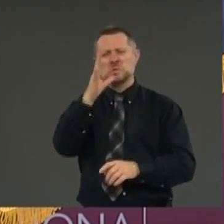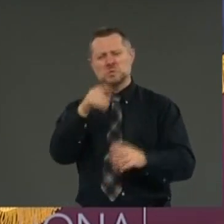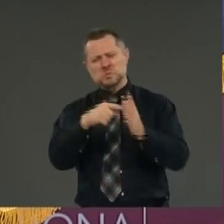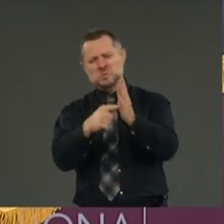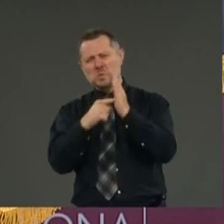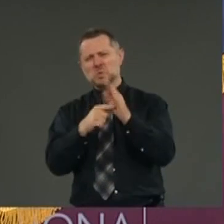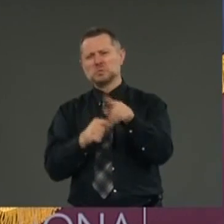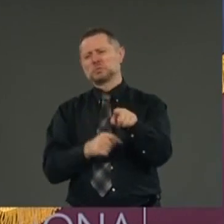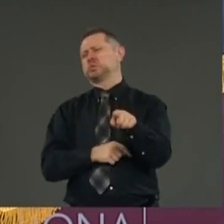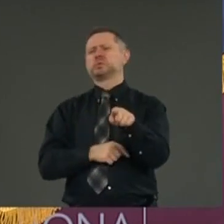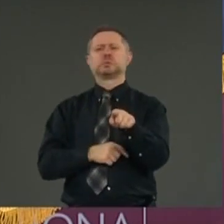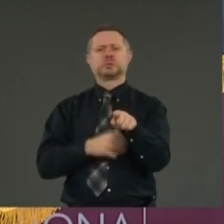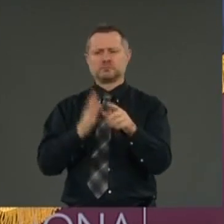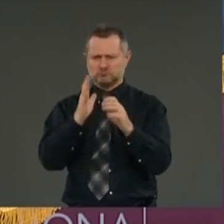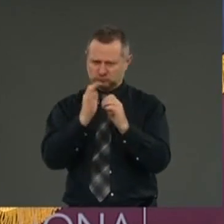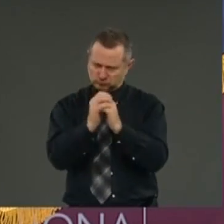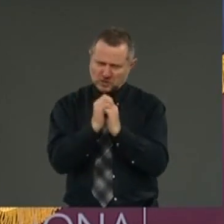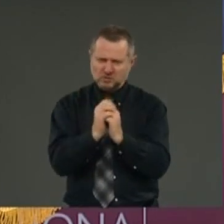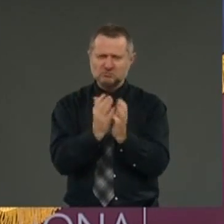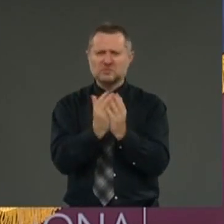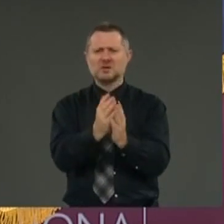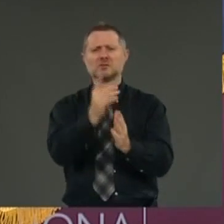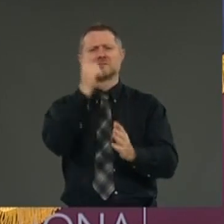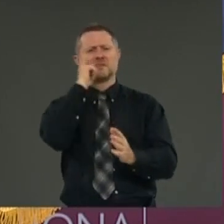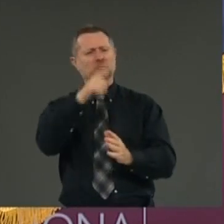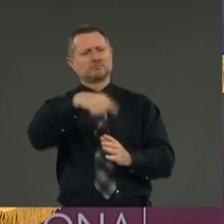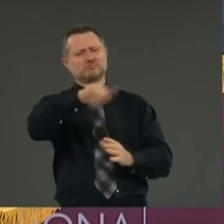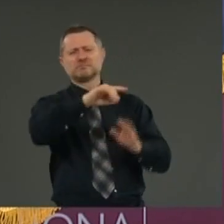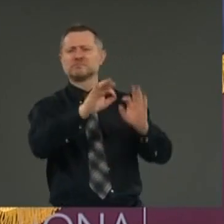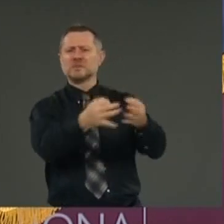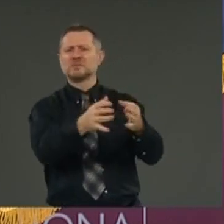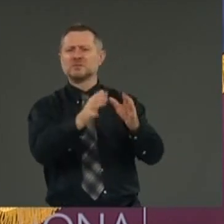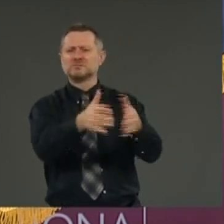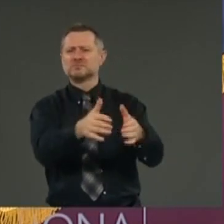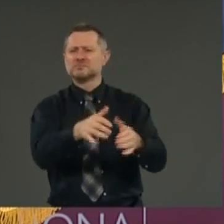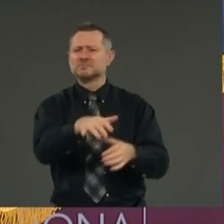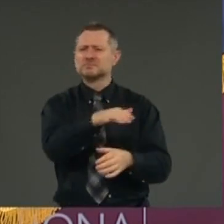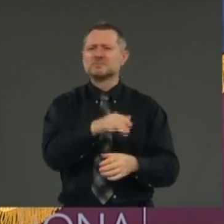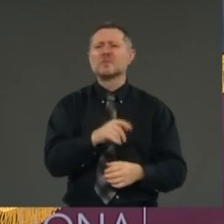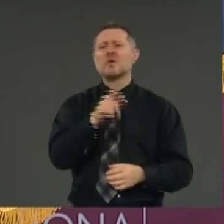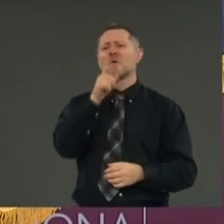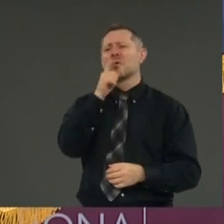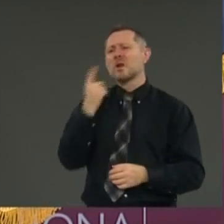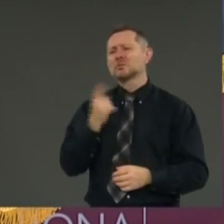VEHICLE. WE CAN IMAGINE YOUR PAIN AND YOU